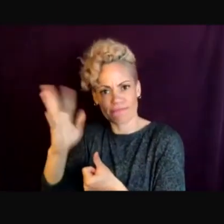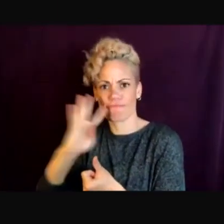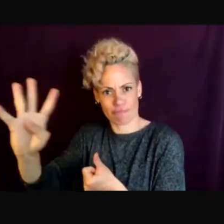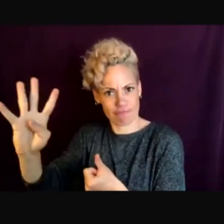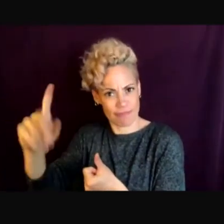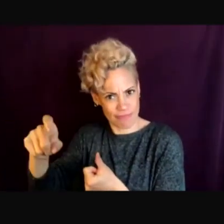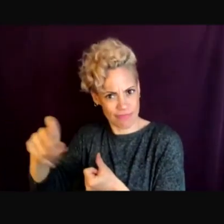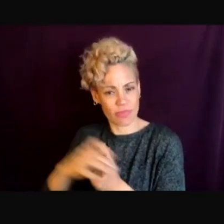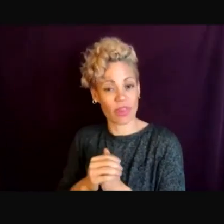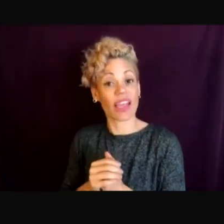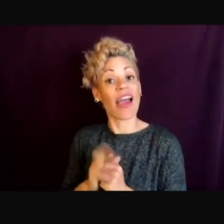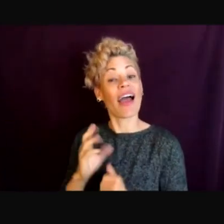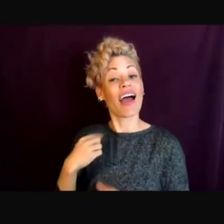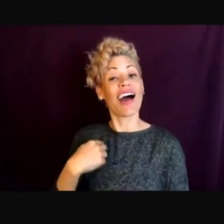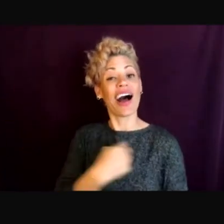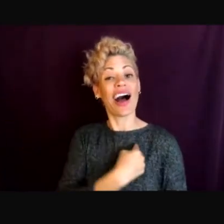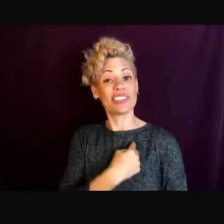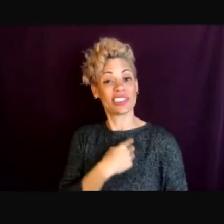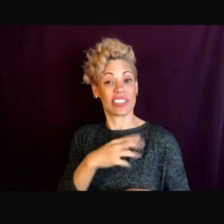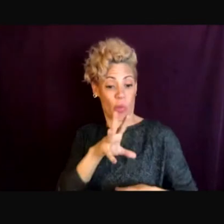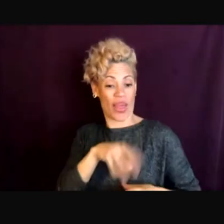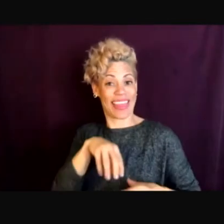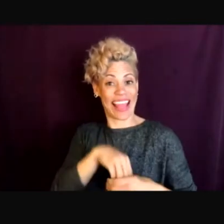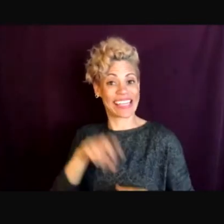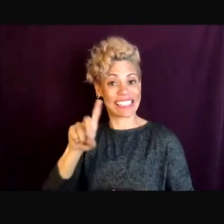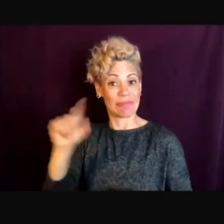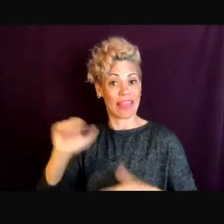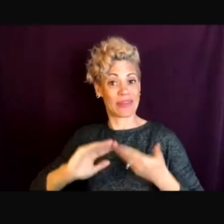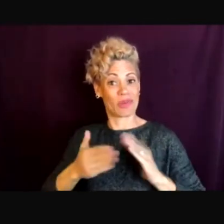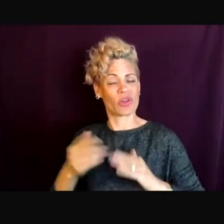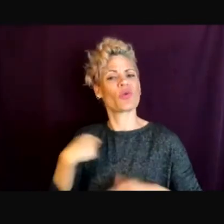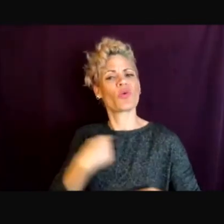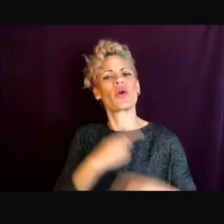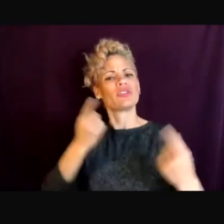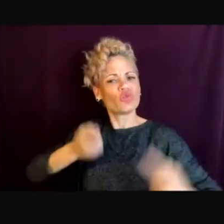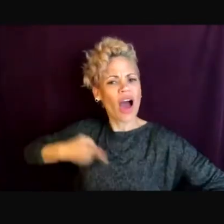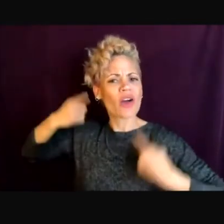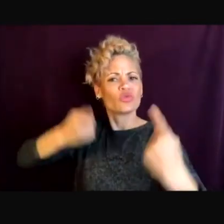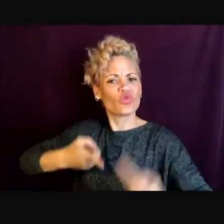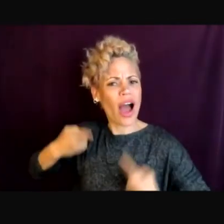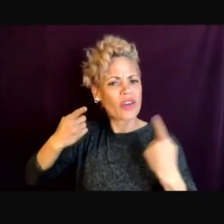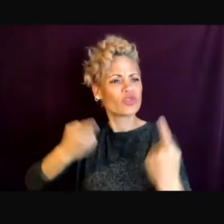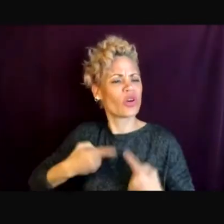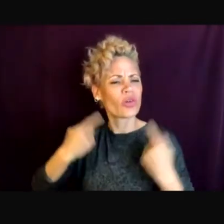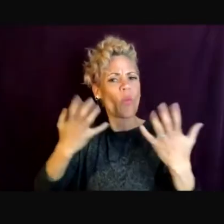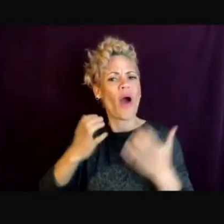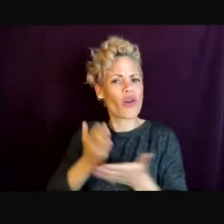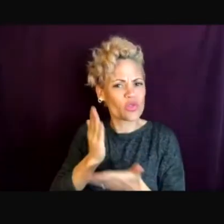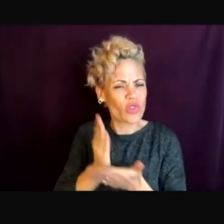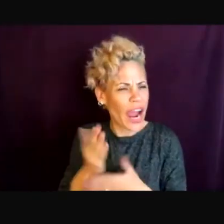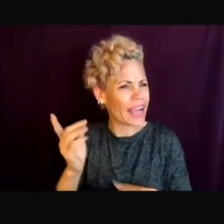that are always struggling to get our rights, to be included and so forth. You gotta be willing to speak up